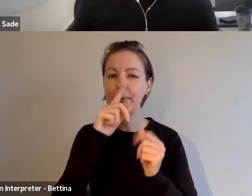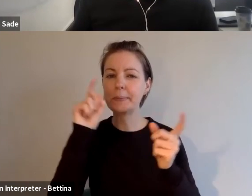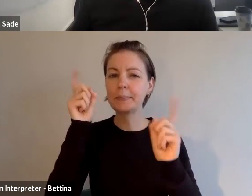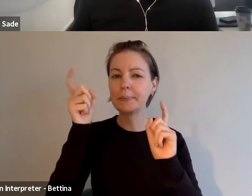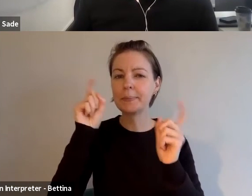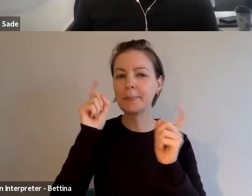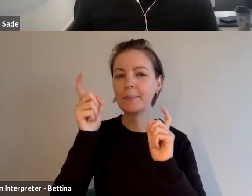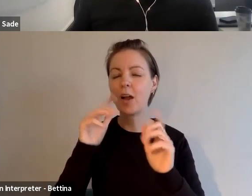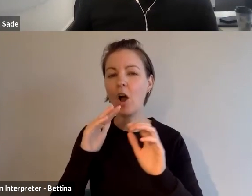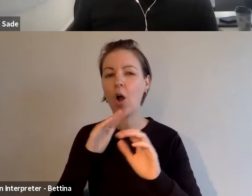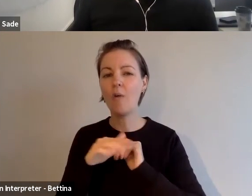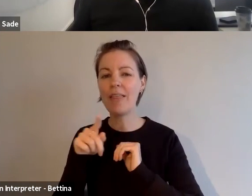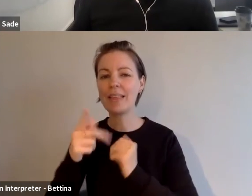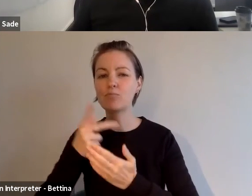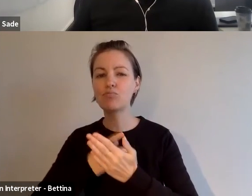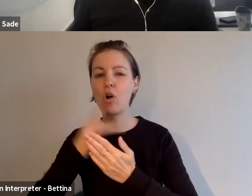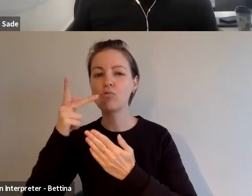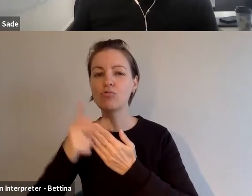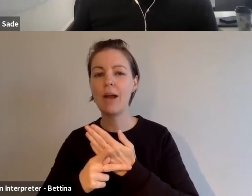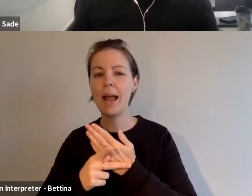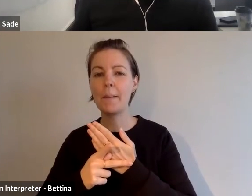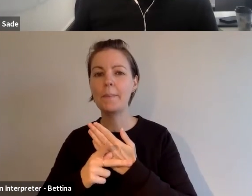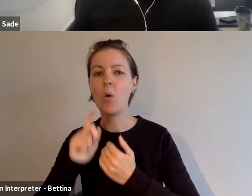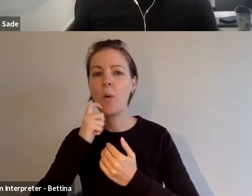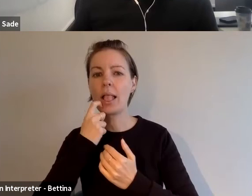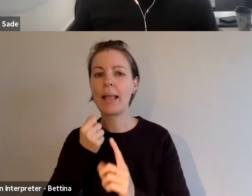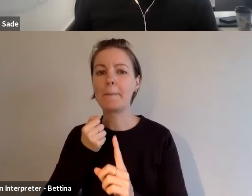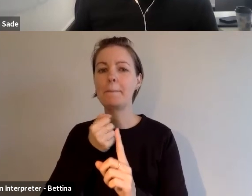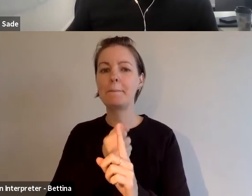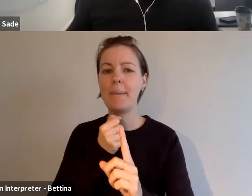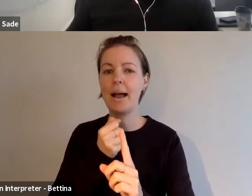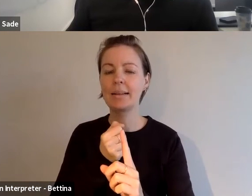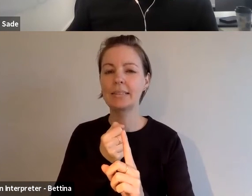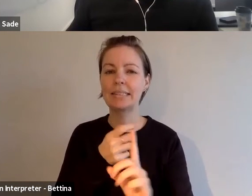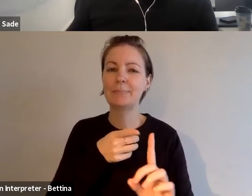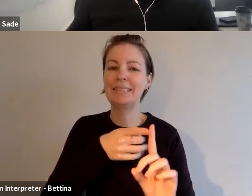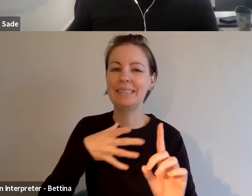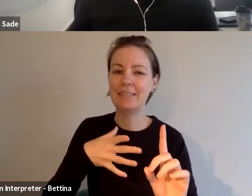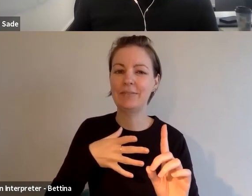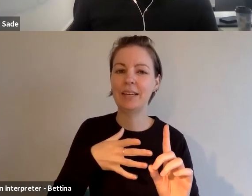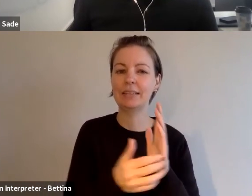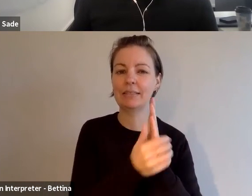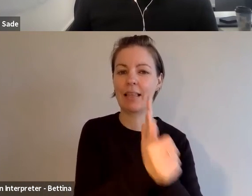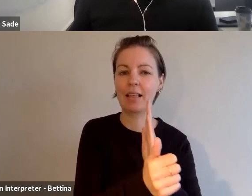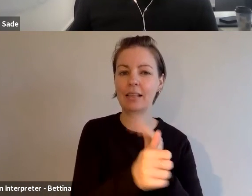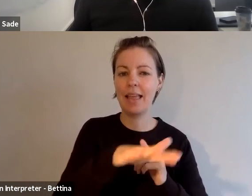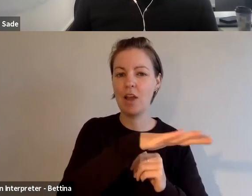might have on specialty artform training? What is it a bit disciplinary learning mean for disciplinary learning ?